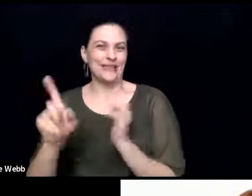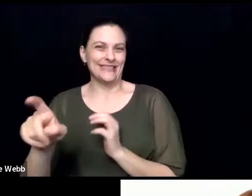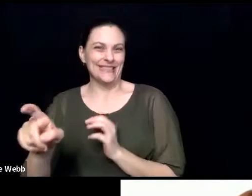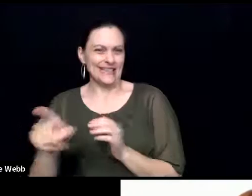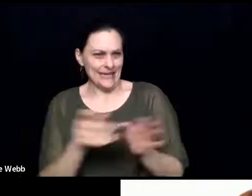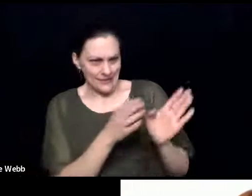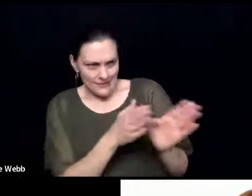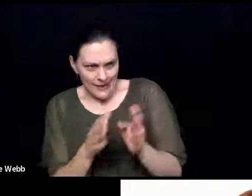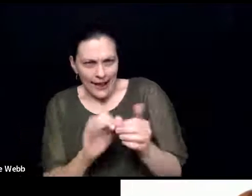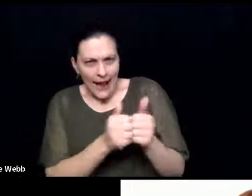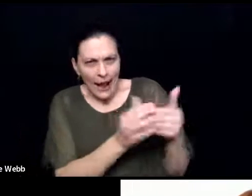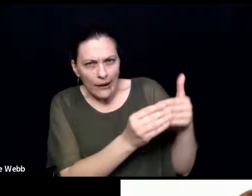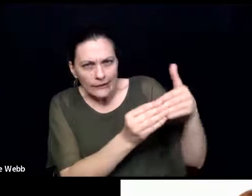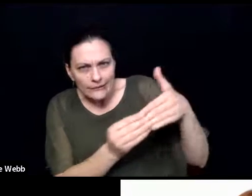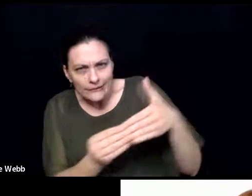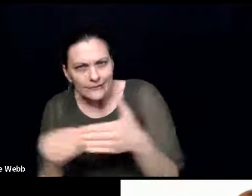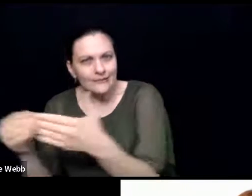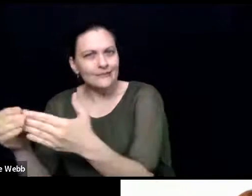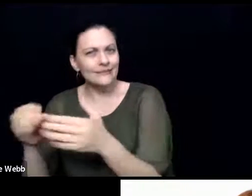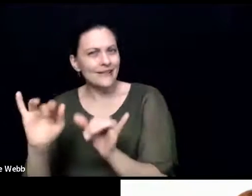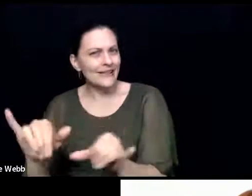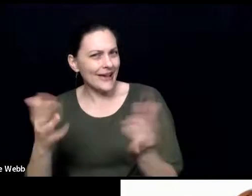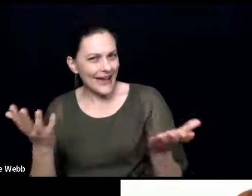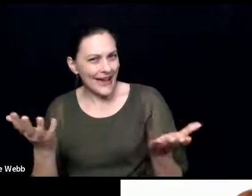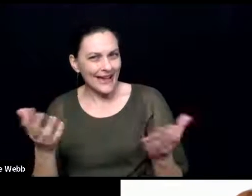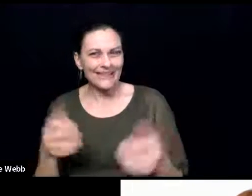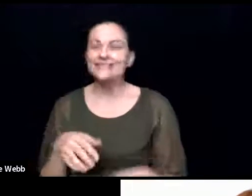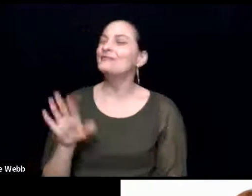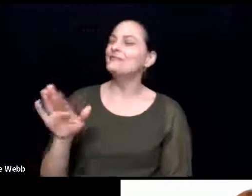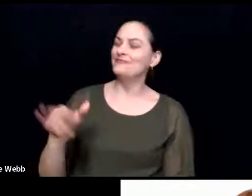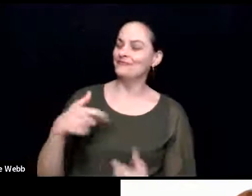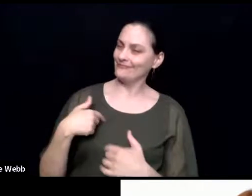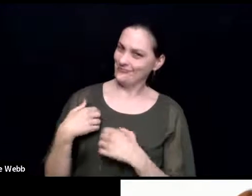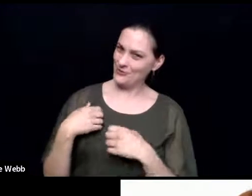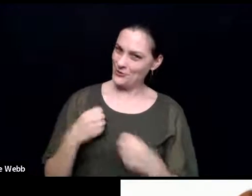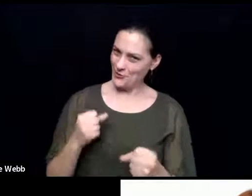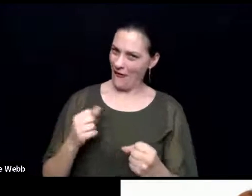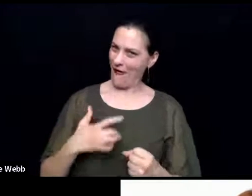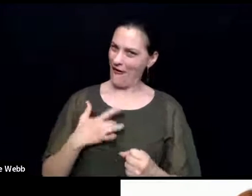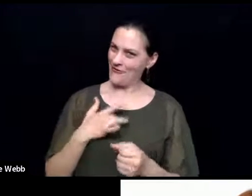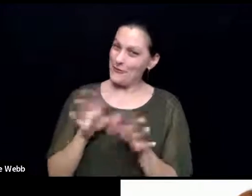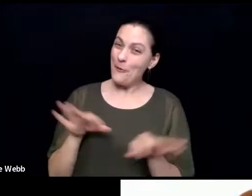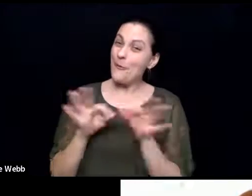couple organizations here including your own and I am doing a lot of this work now as well.